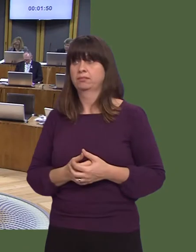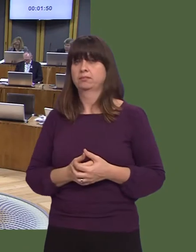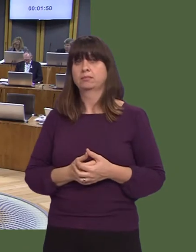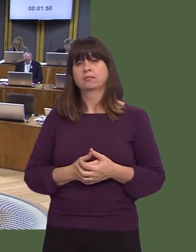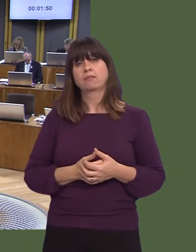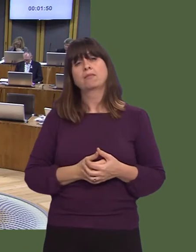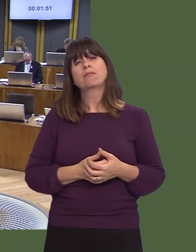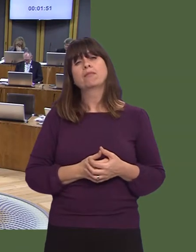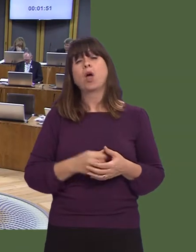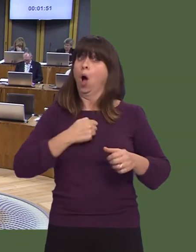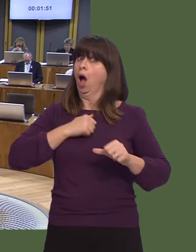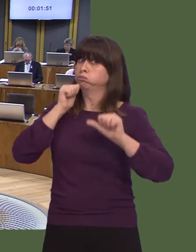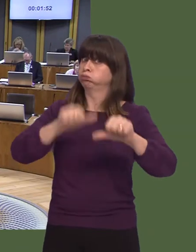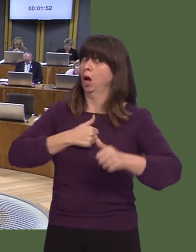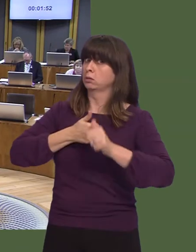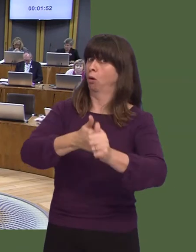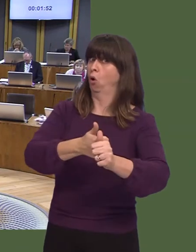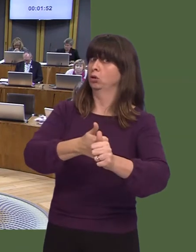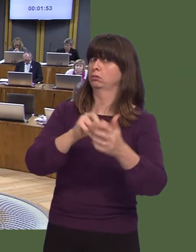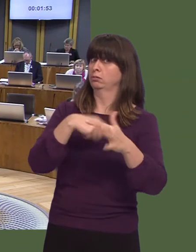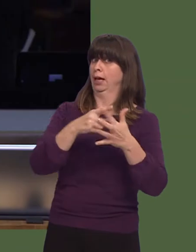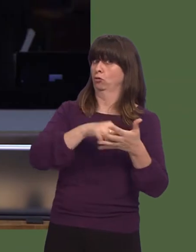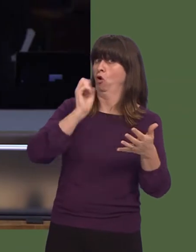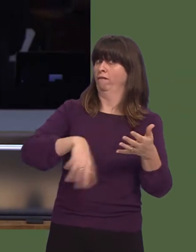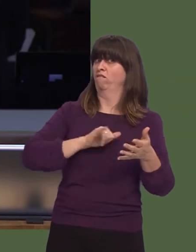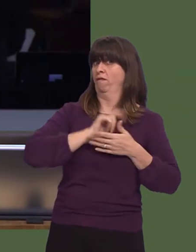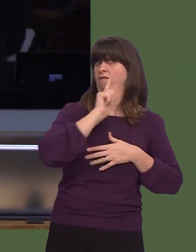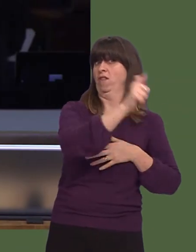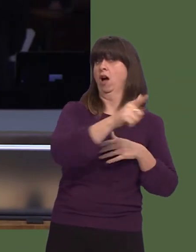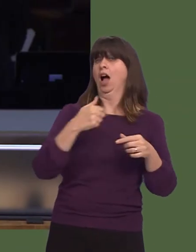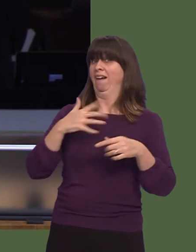favour of what he proposes and very much in favour of the devolution of taxes to Wales